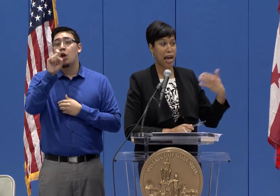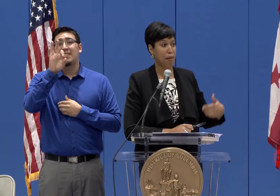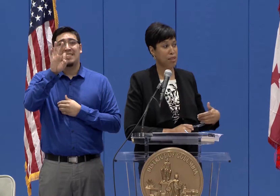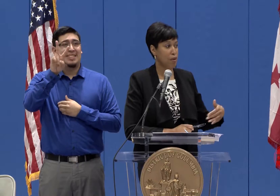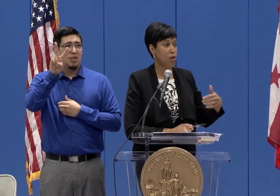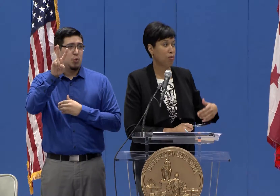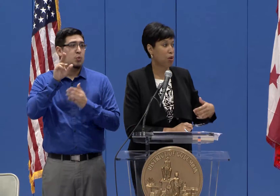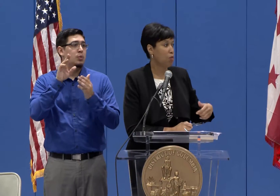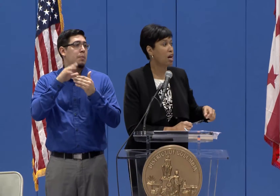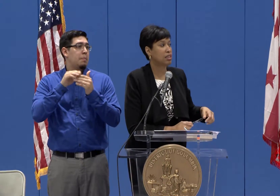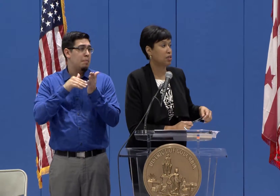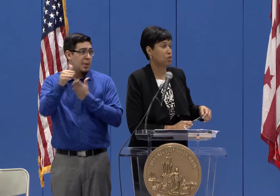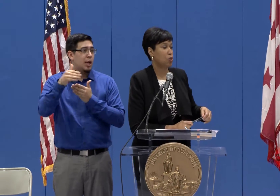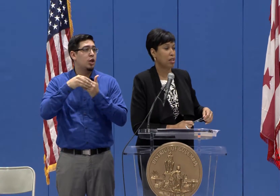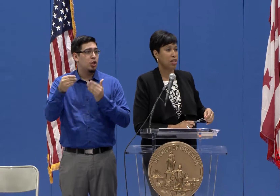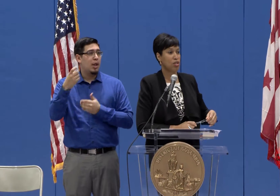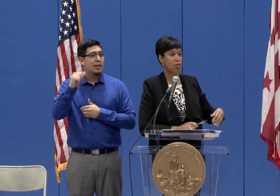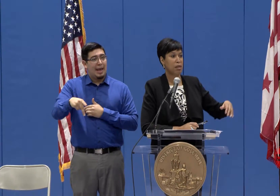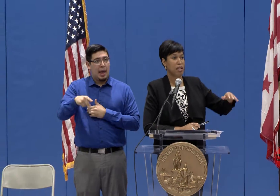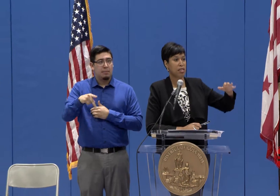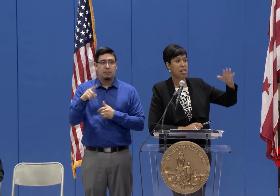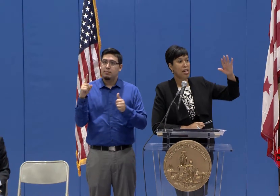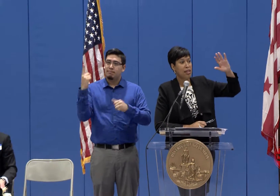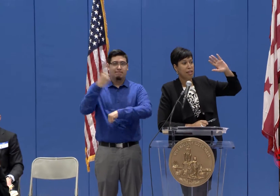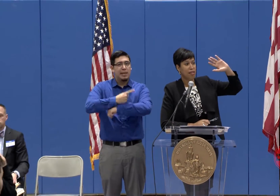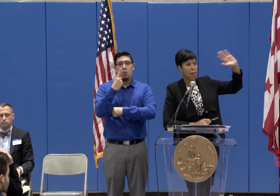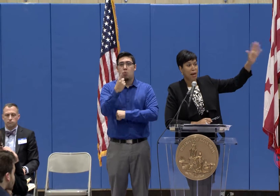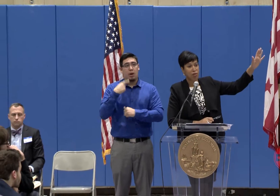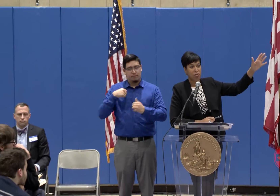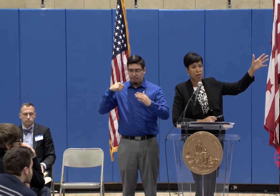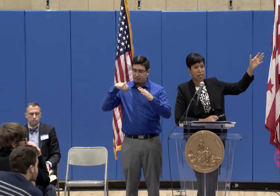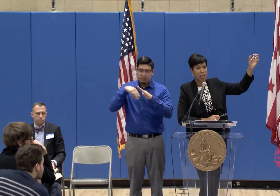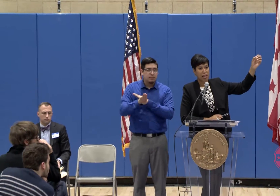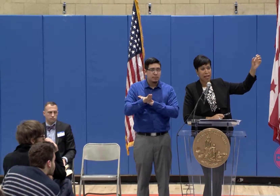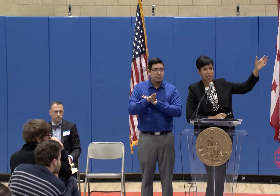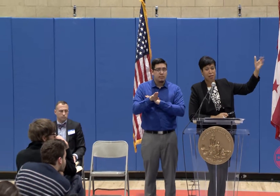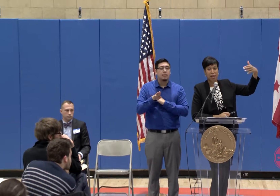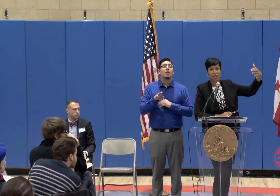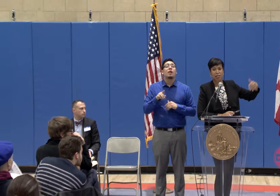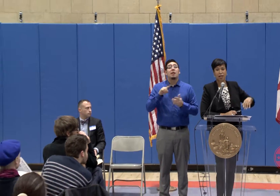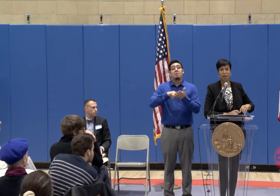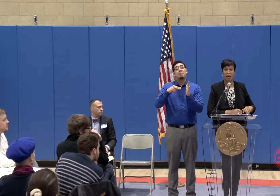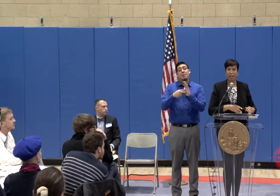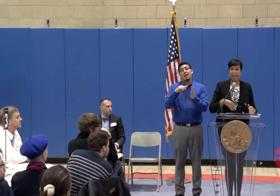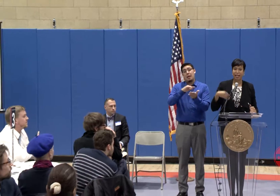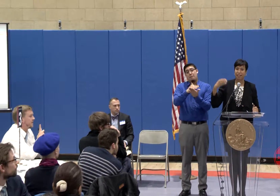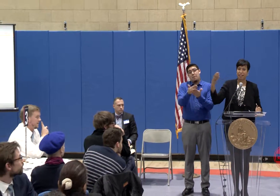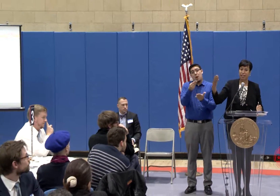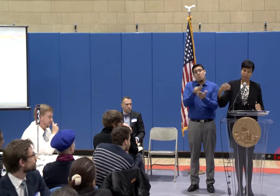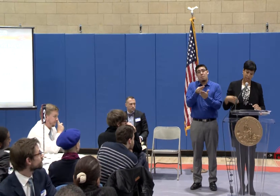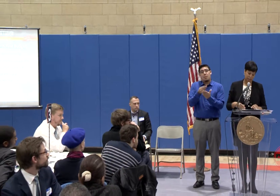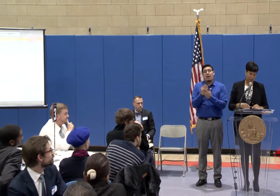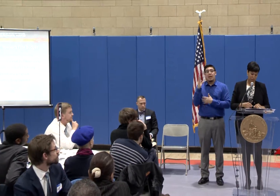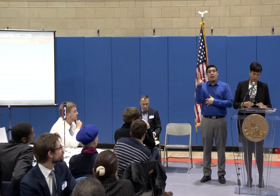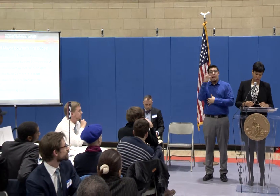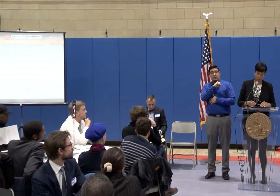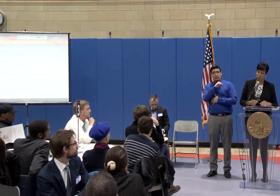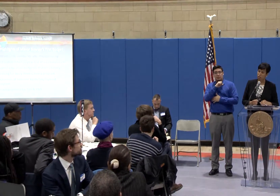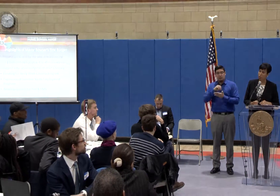DAY ONE, WE WALKED IN THE DOOR. THAT JUST MEANS THAT THE AMOUNT OF MONEY ESTIMATED TO COME IN EXCEEDED THE EXPENDITURES THAT